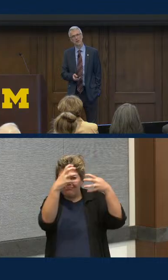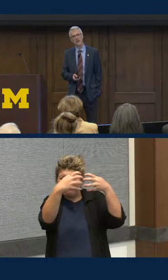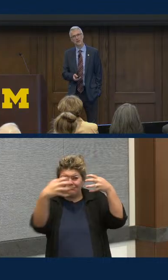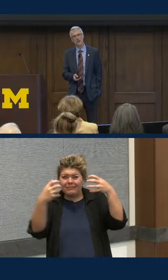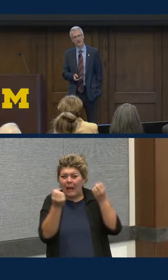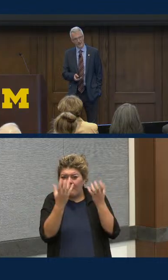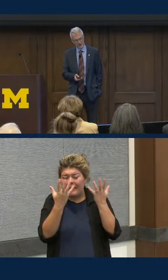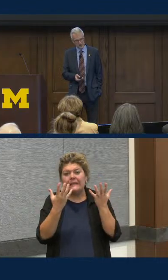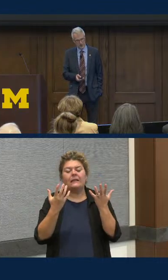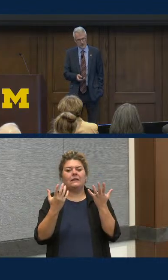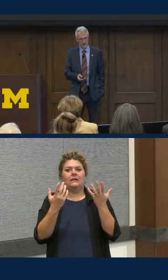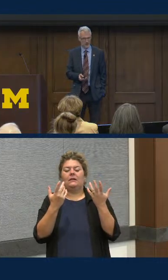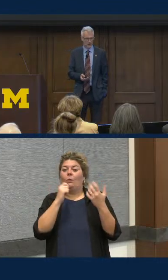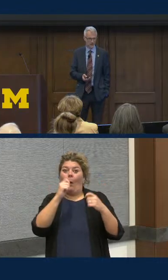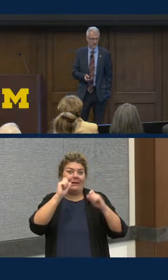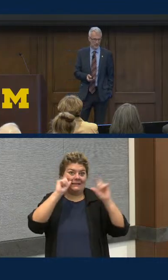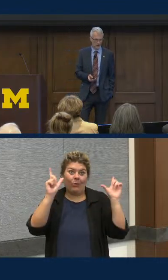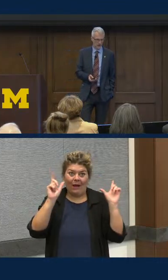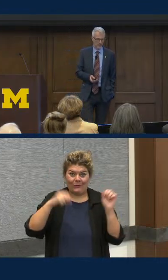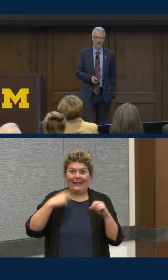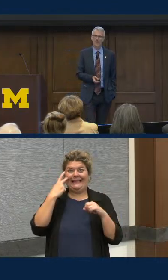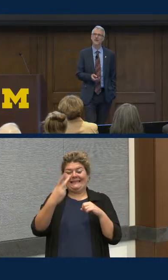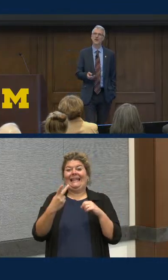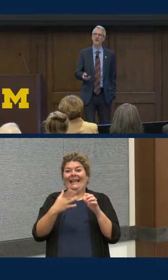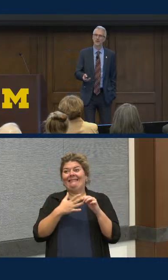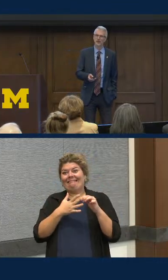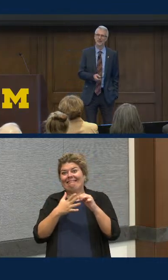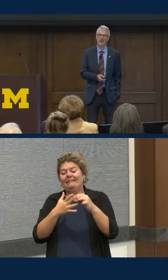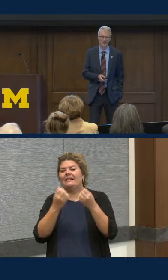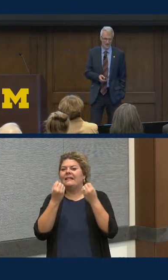not be surprised you see where